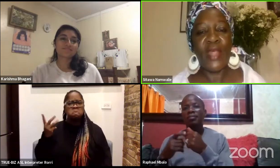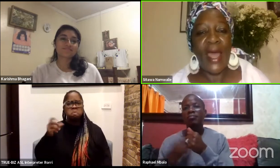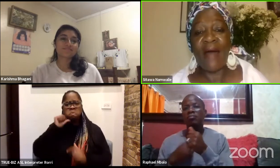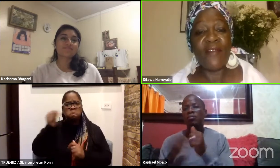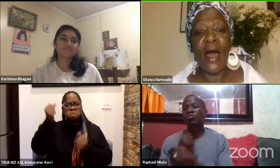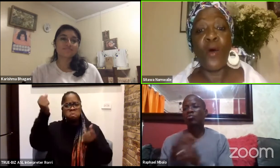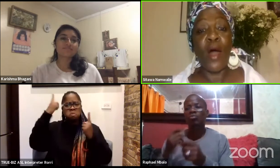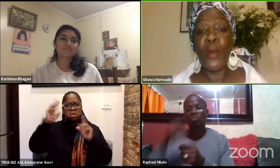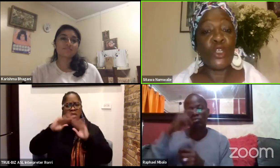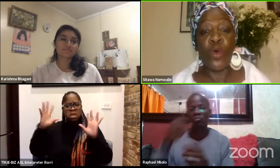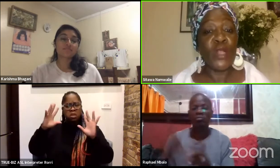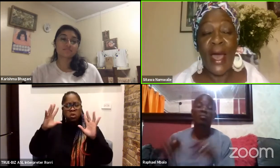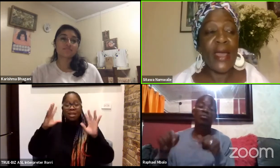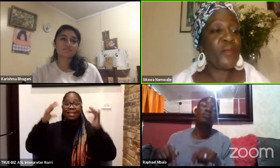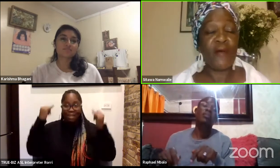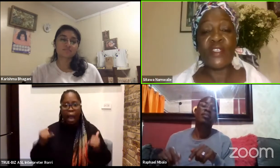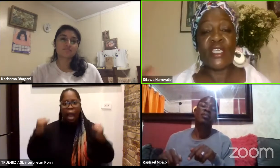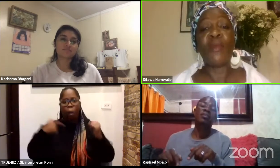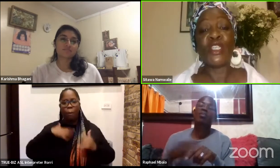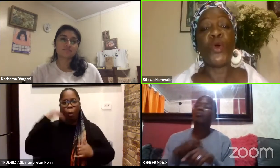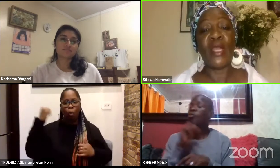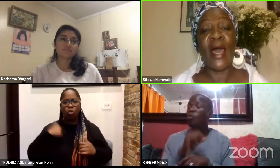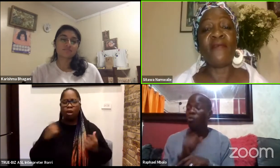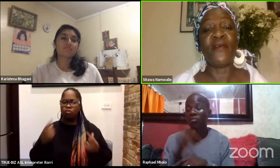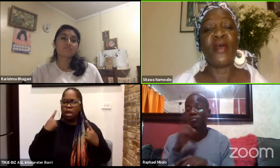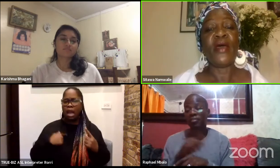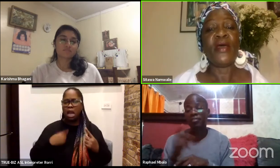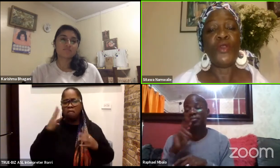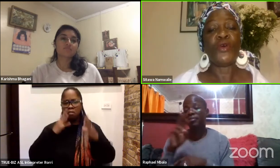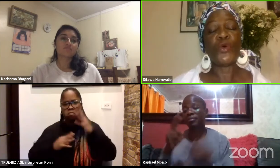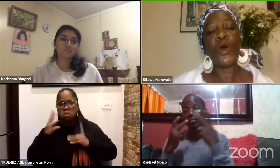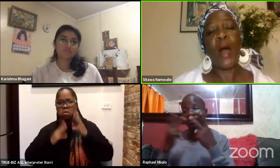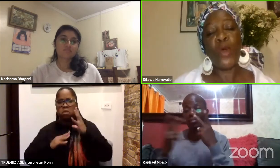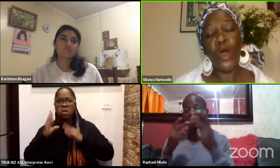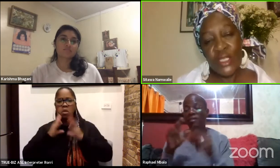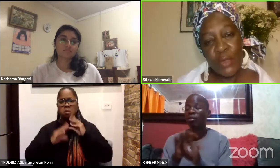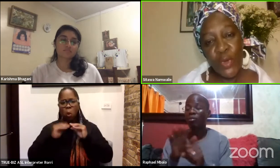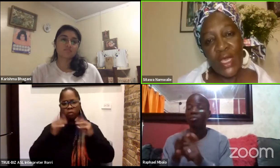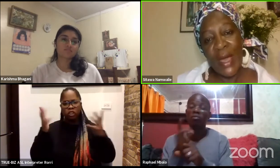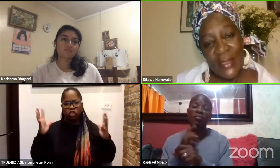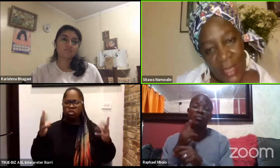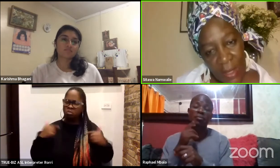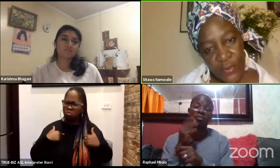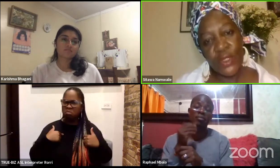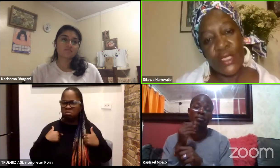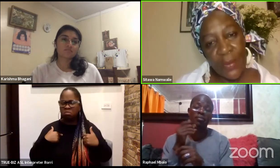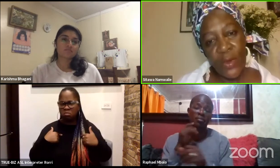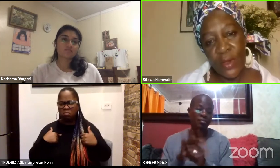that I have now, I'm much older, I've seen much more in life so I'm constantly bringing myself to the table